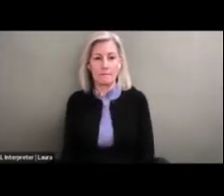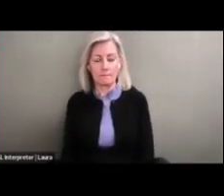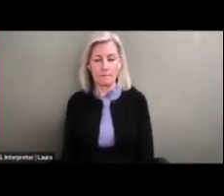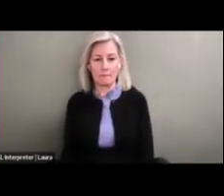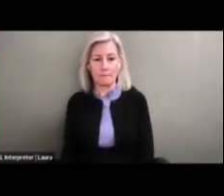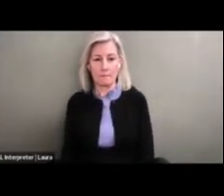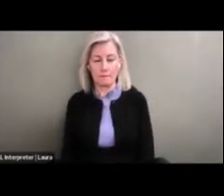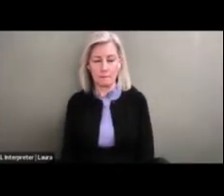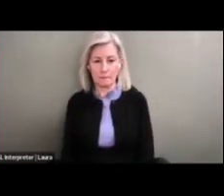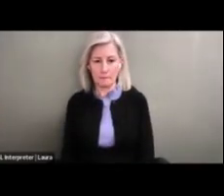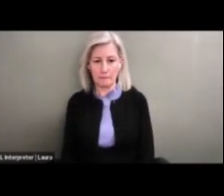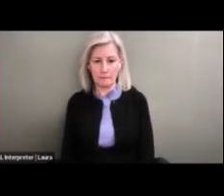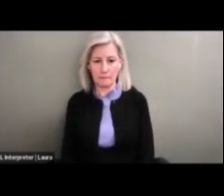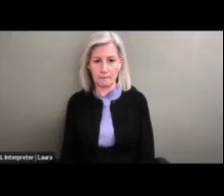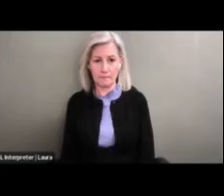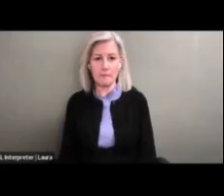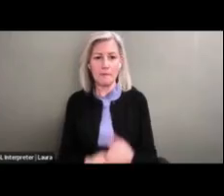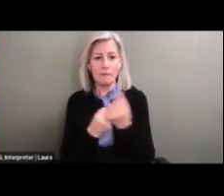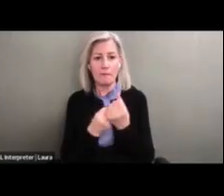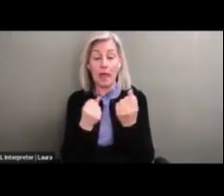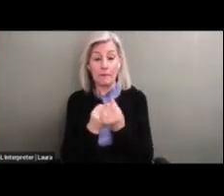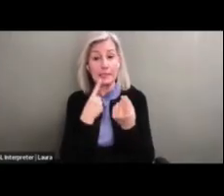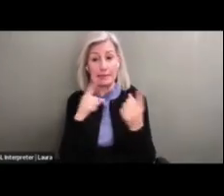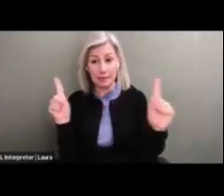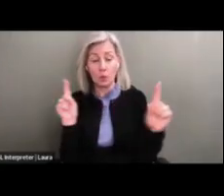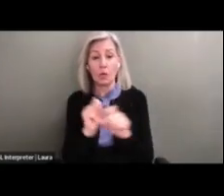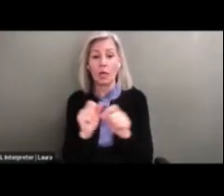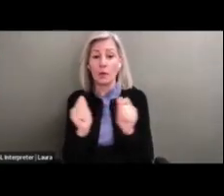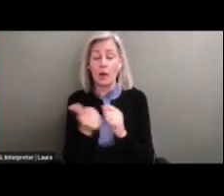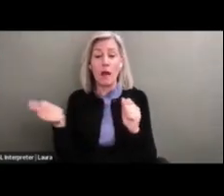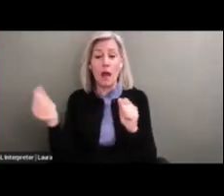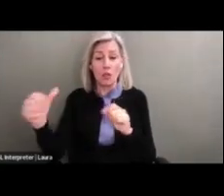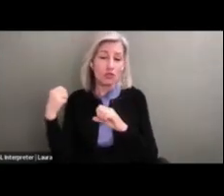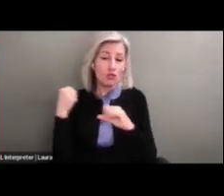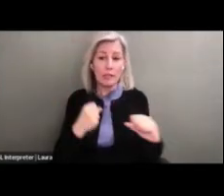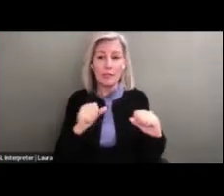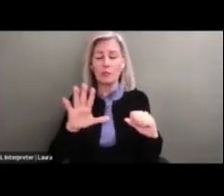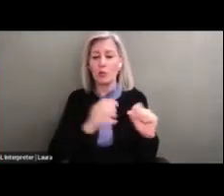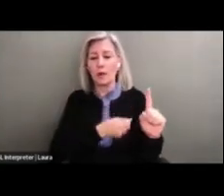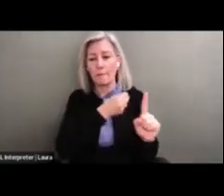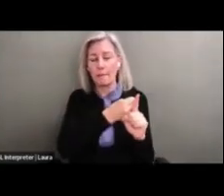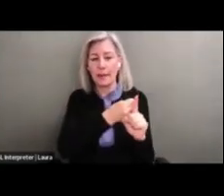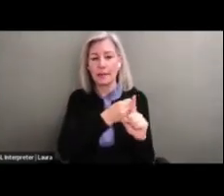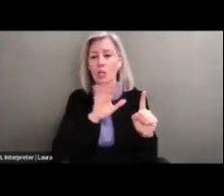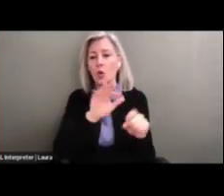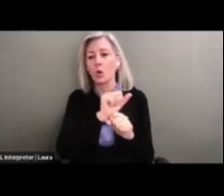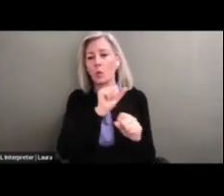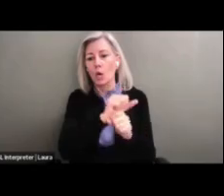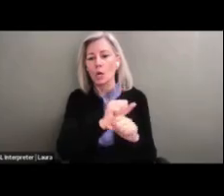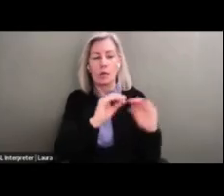and organizations working together helps to influence policy.